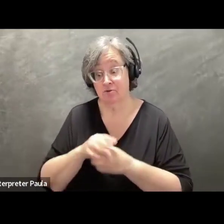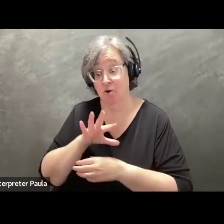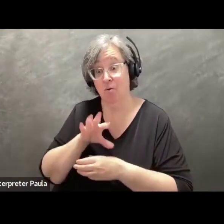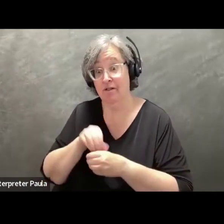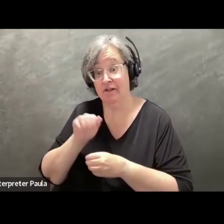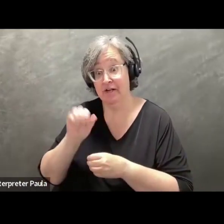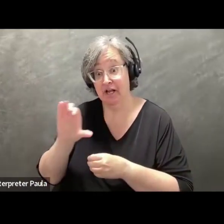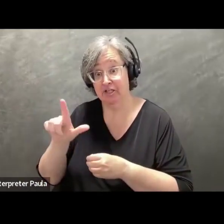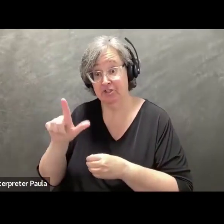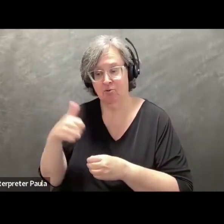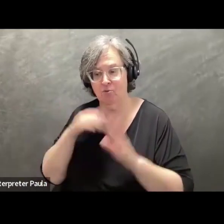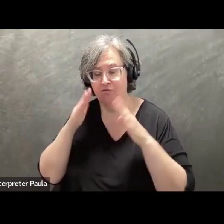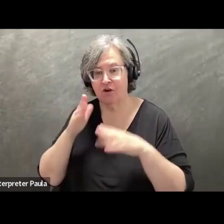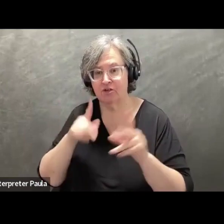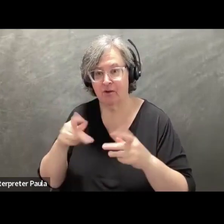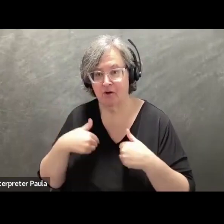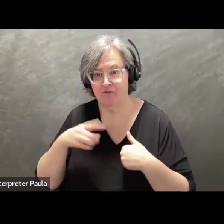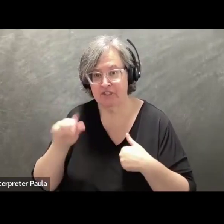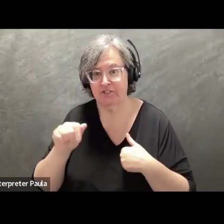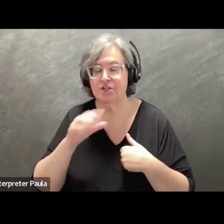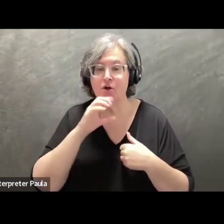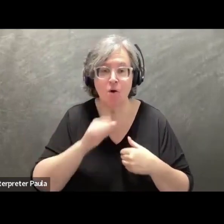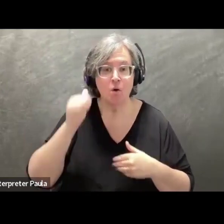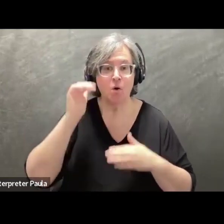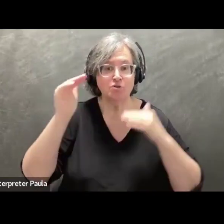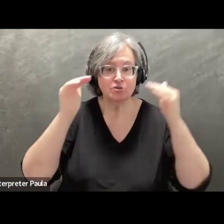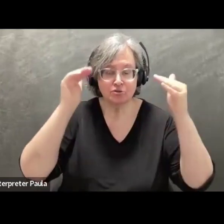on both people with disabilities and older adults, and our core